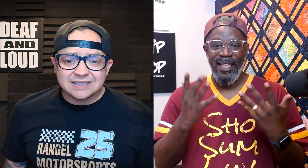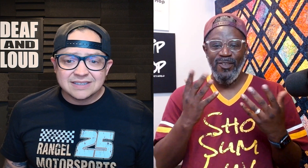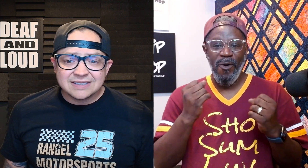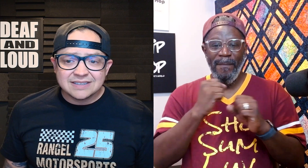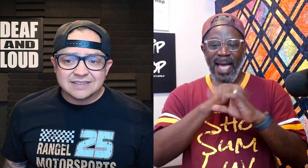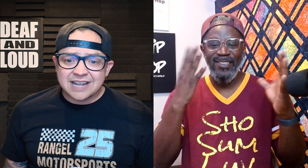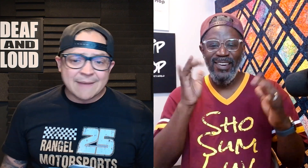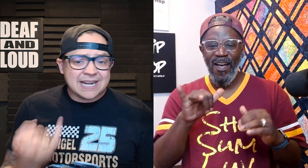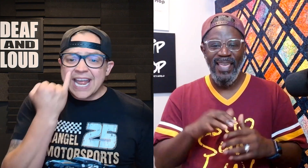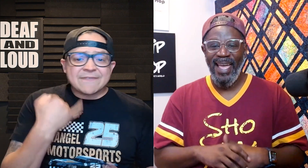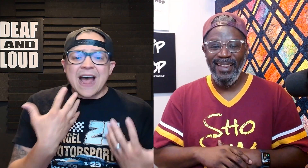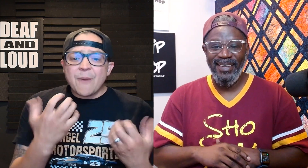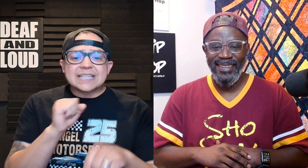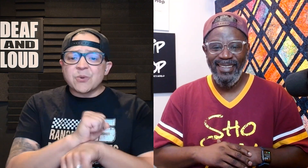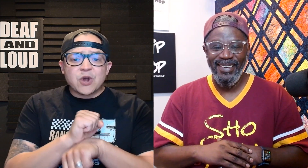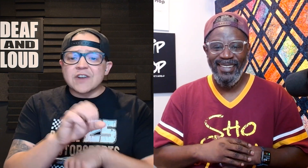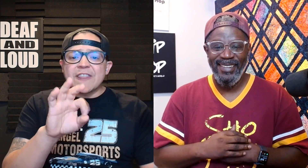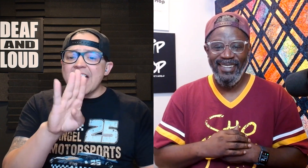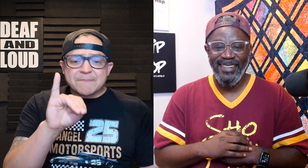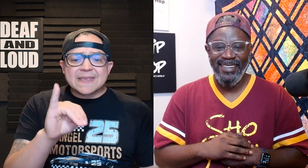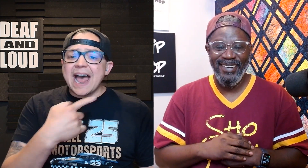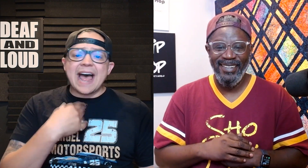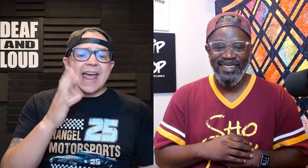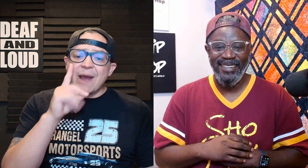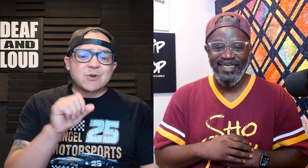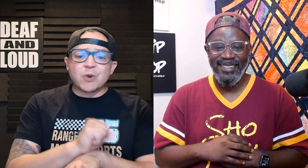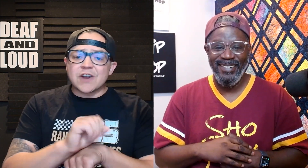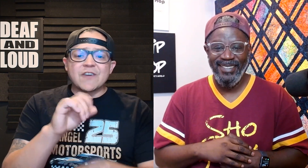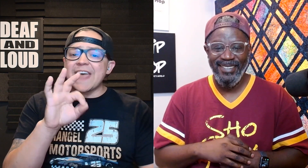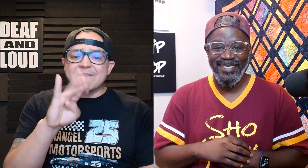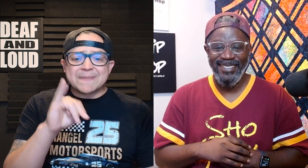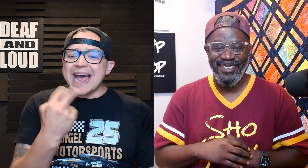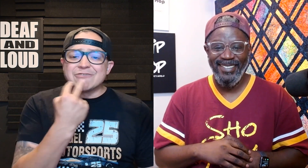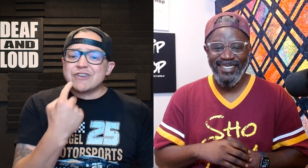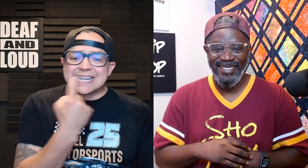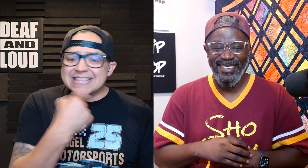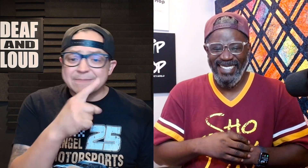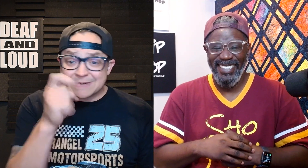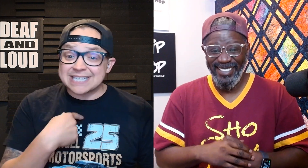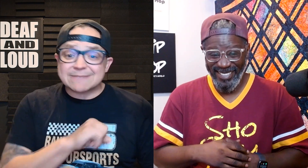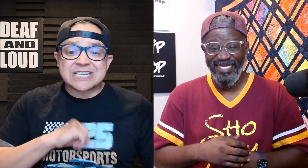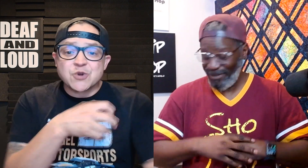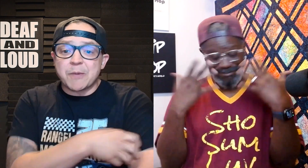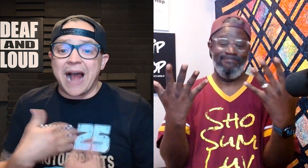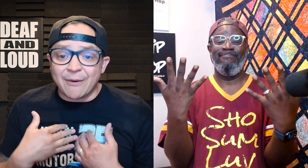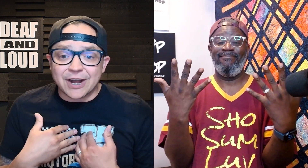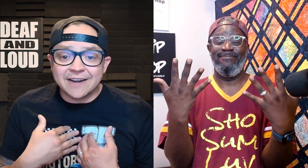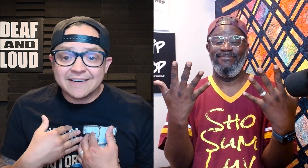So imagine all of that. - If I wanted to work for the FBI, I would work for the FBI reading lips, because that's my superpower.